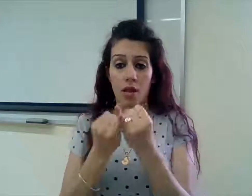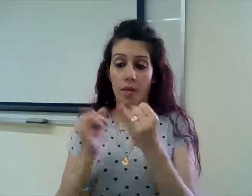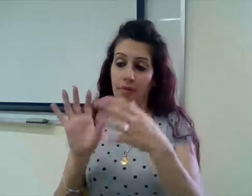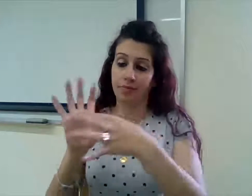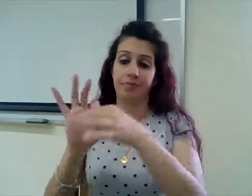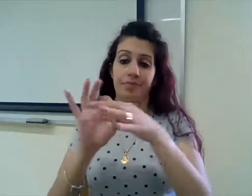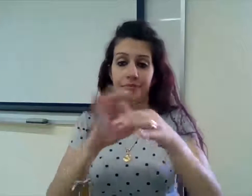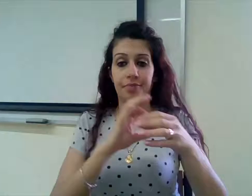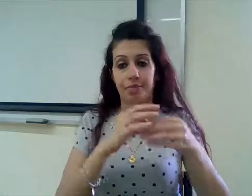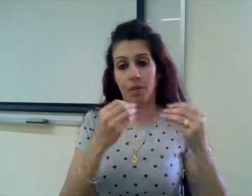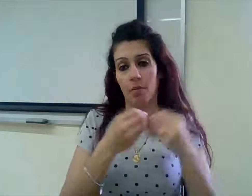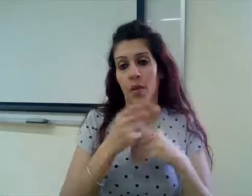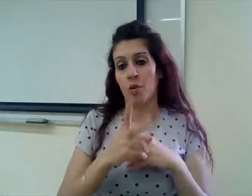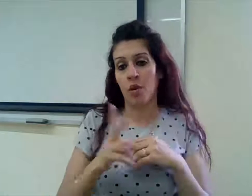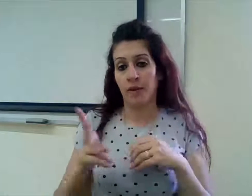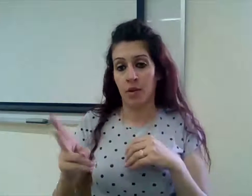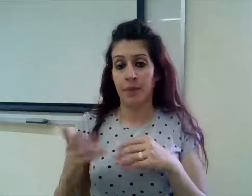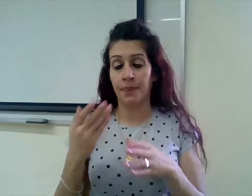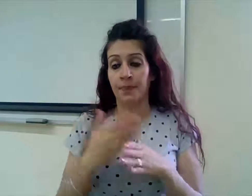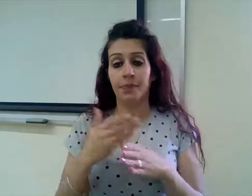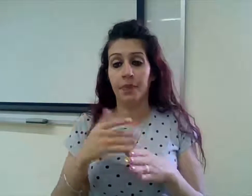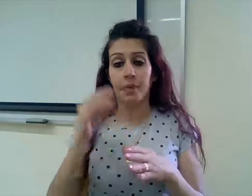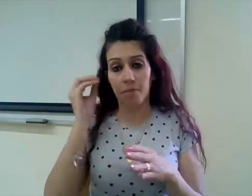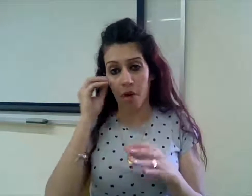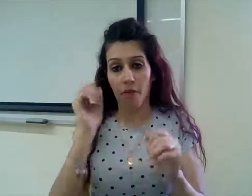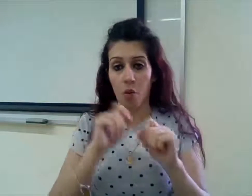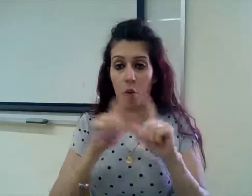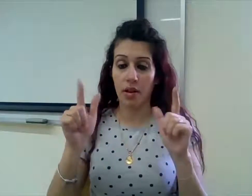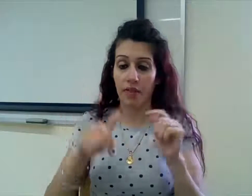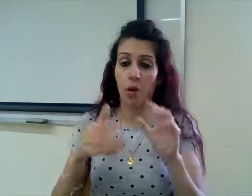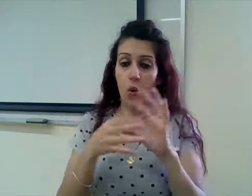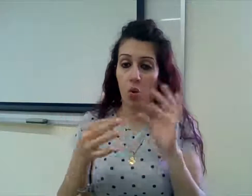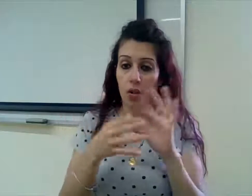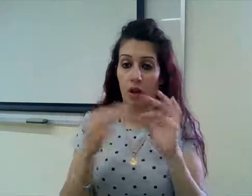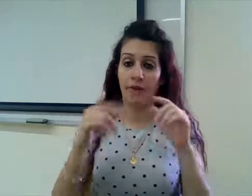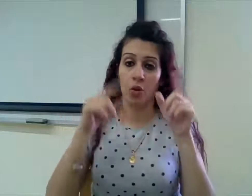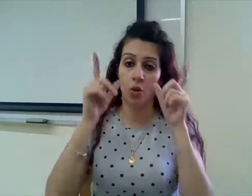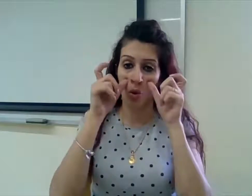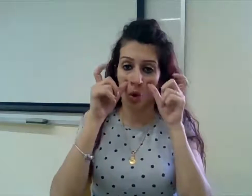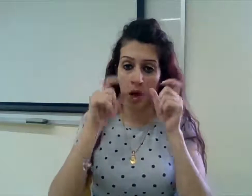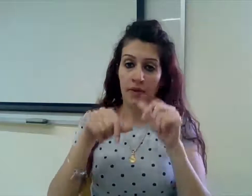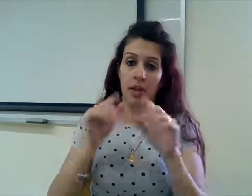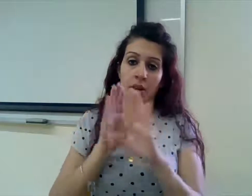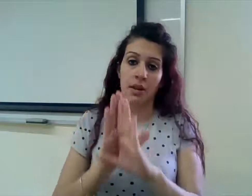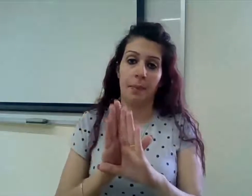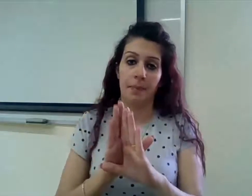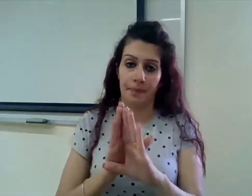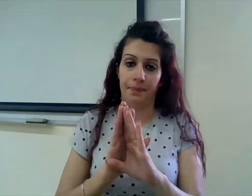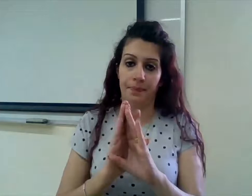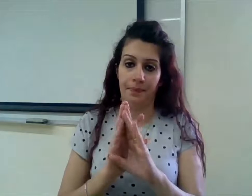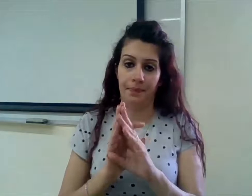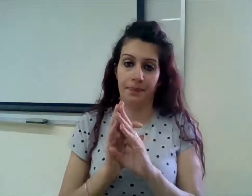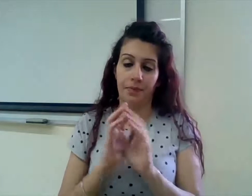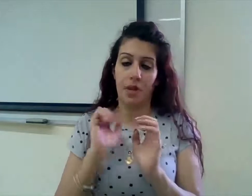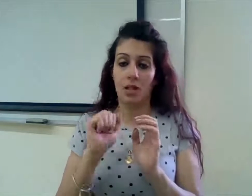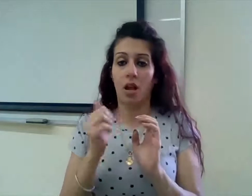awareness of what some of those materials are and perhaps more importantly those materials that also have an open license so something like a